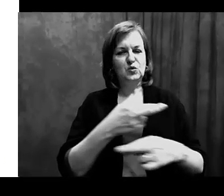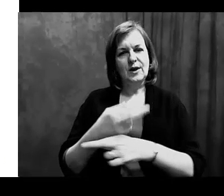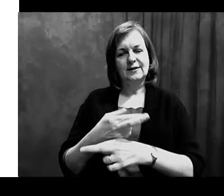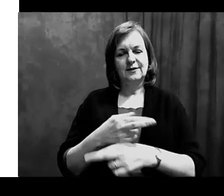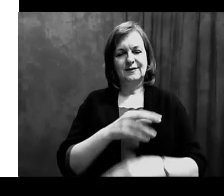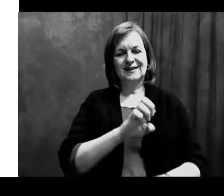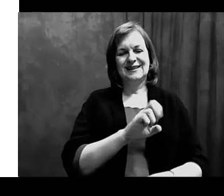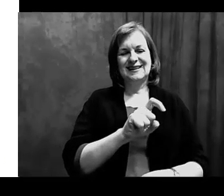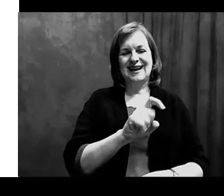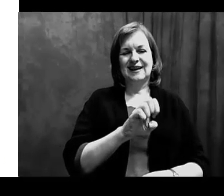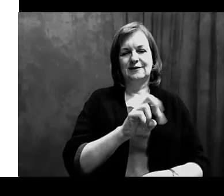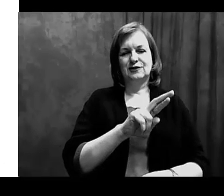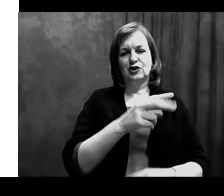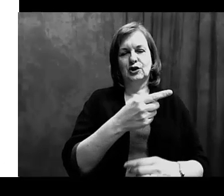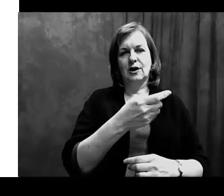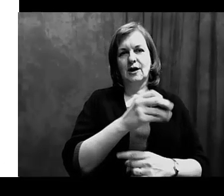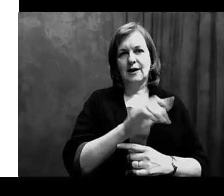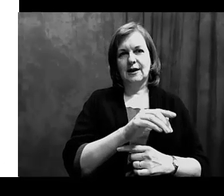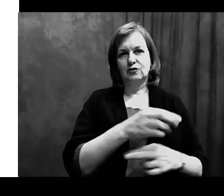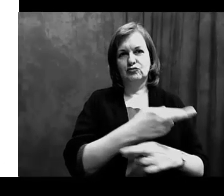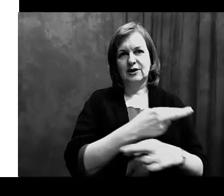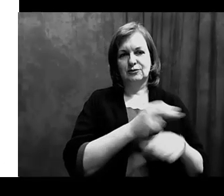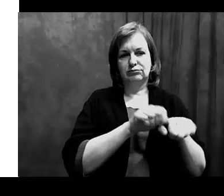an exergonic